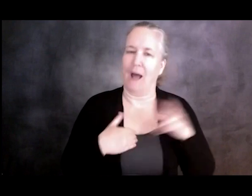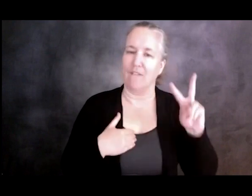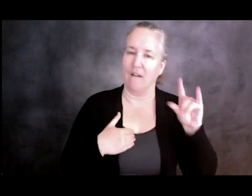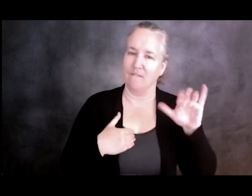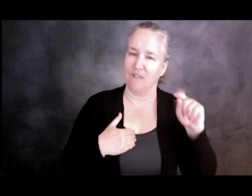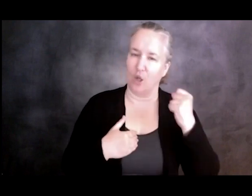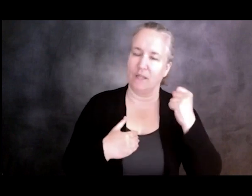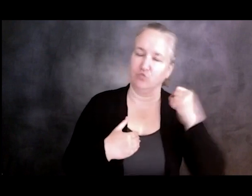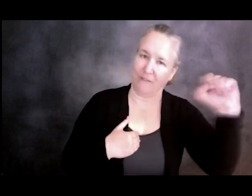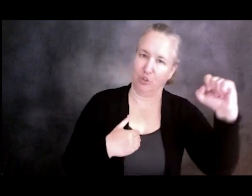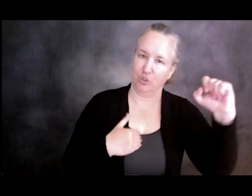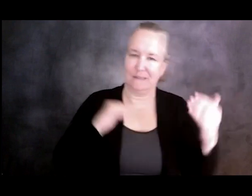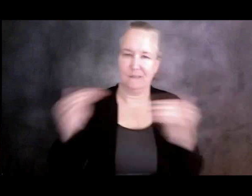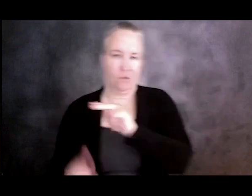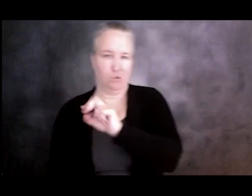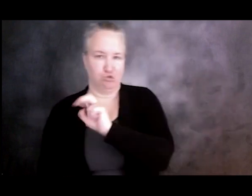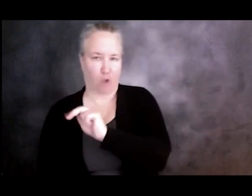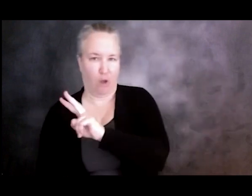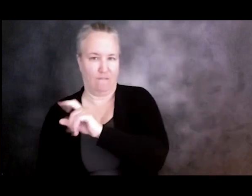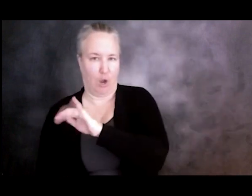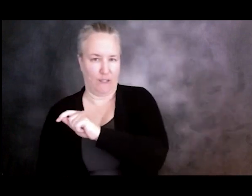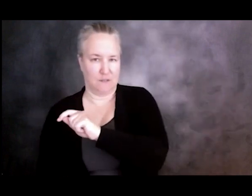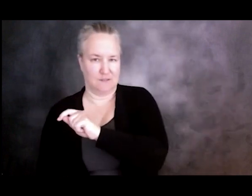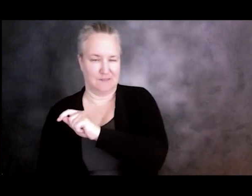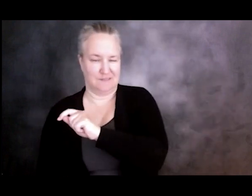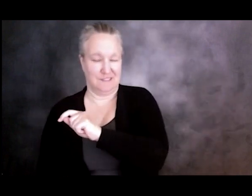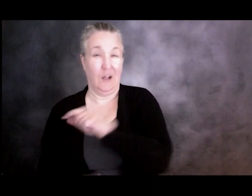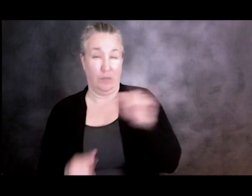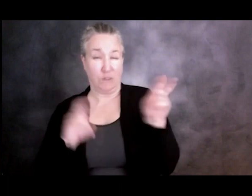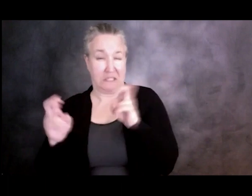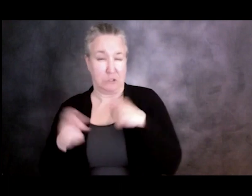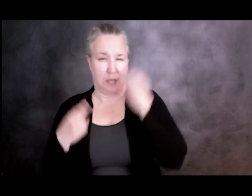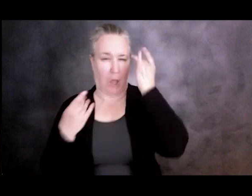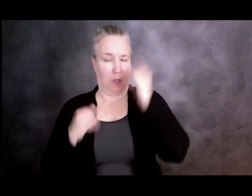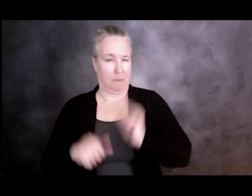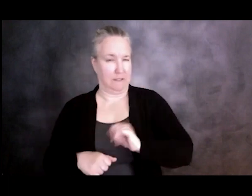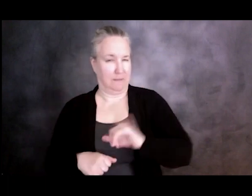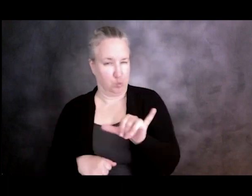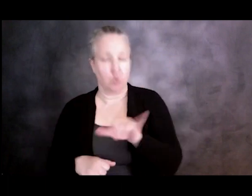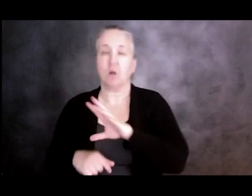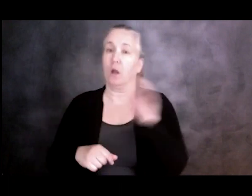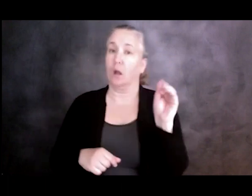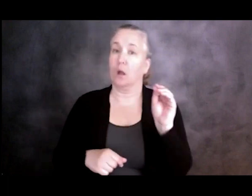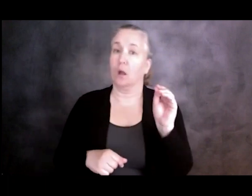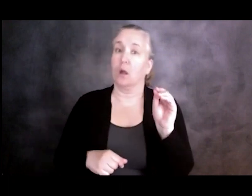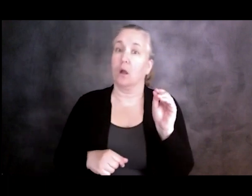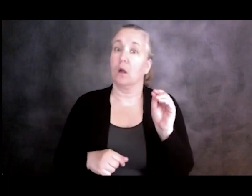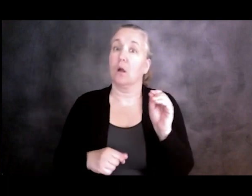versus a nonviolent revolution? These are questions that preoccupy me. And part of the conceit of The Committed